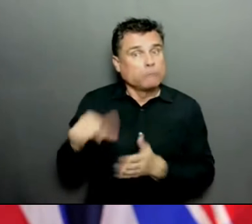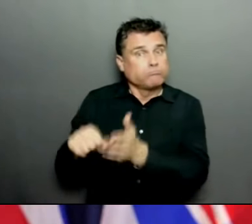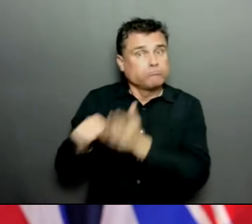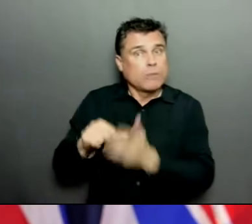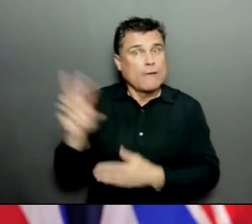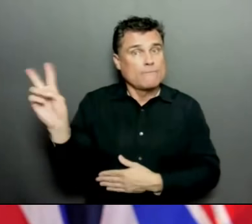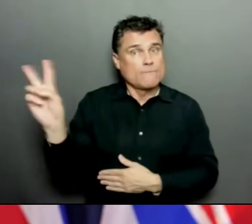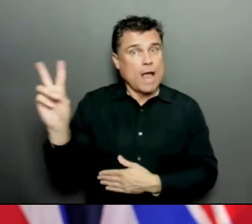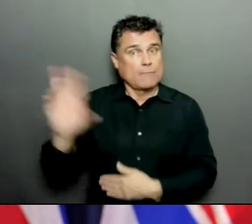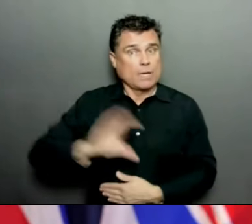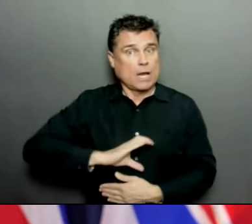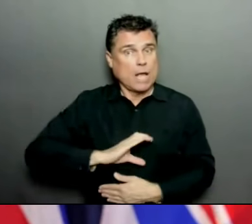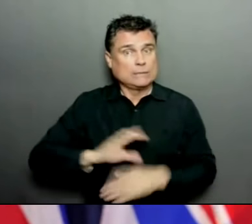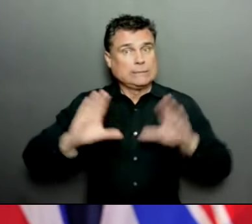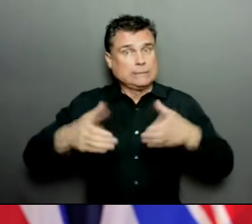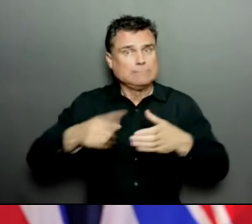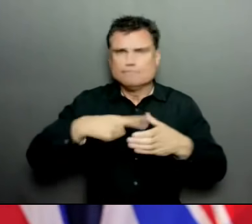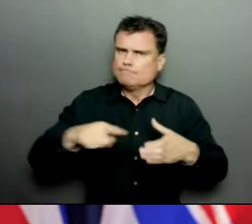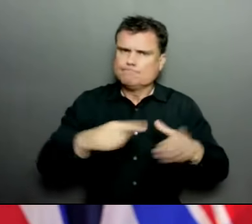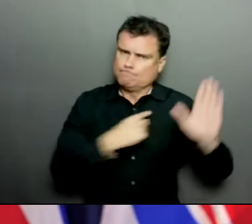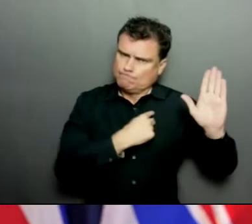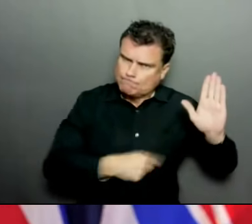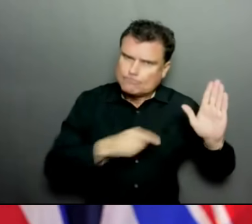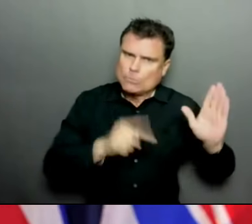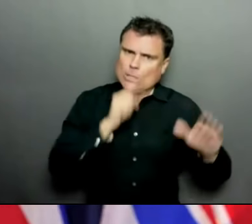over time, their commitment to this effort as well.